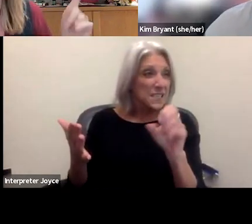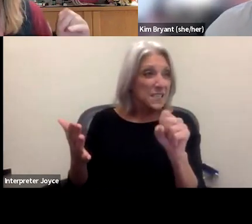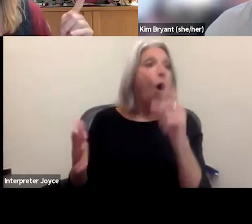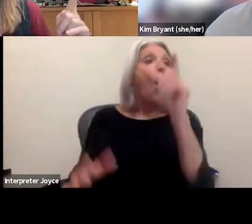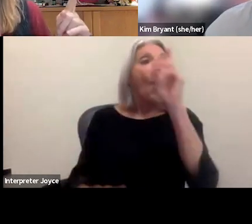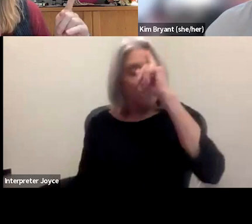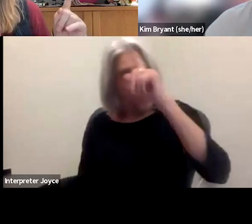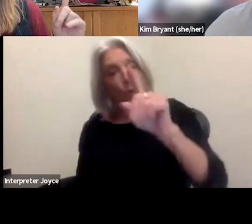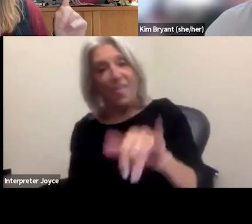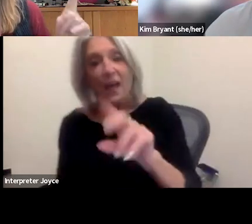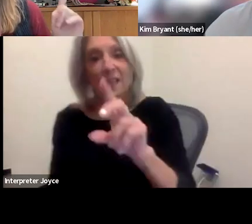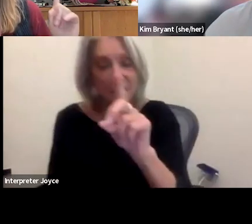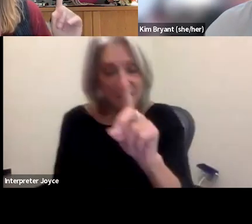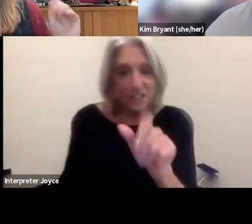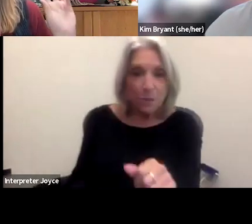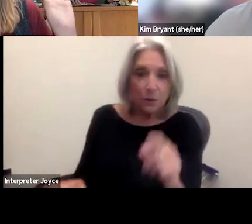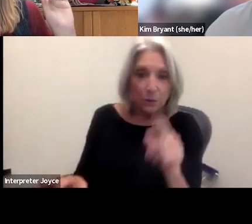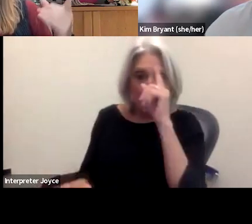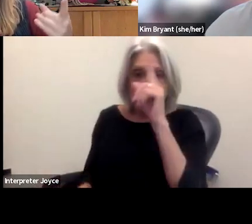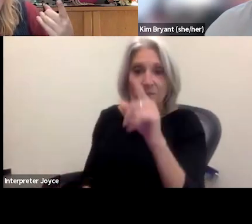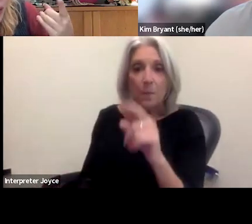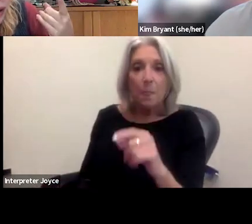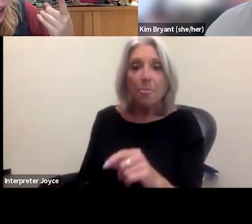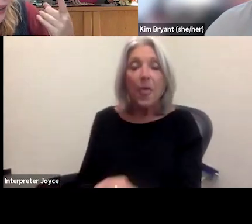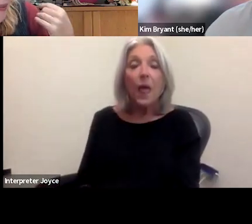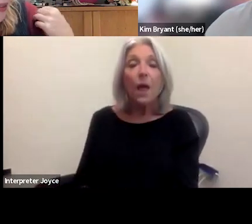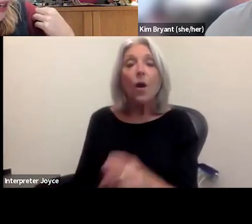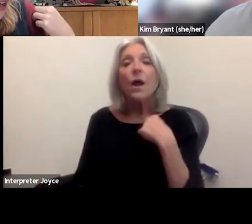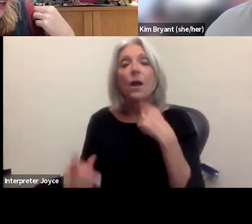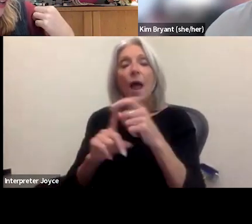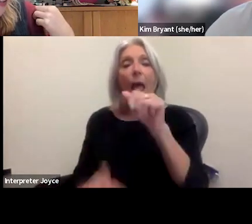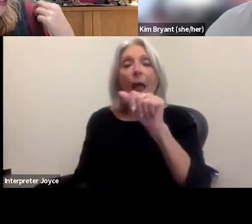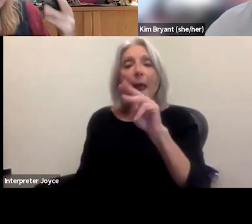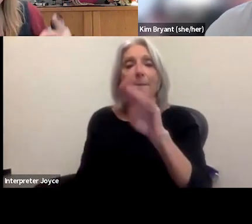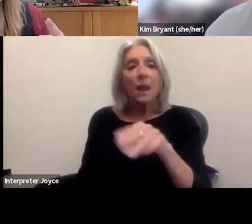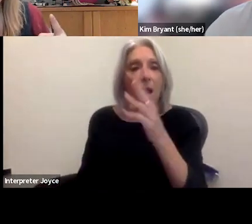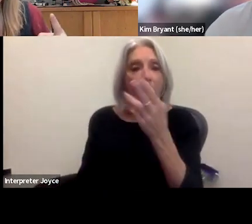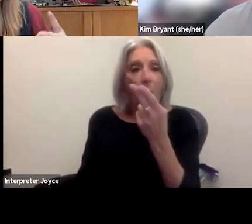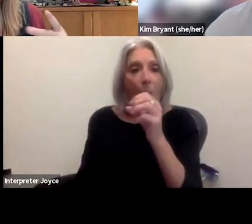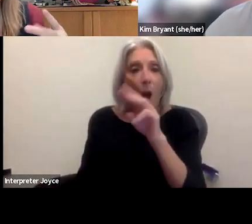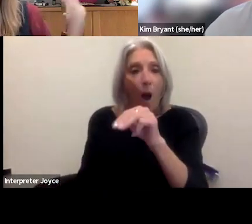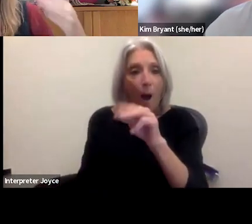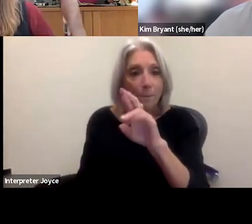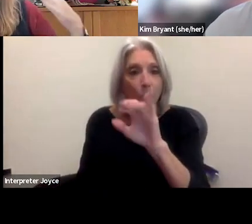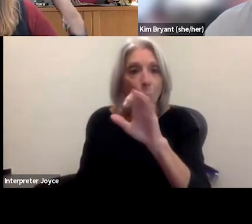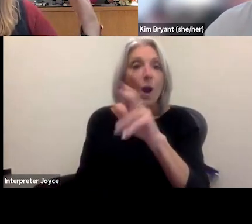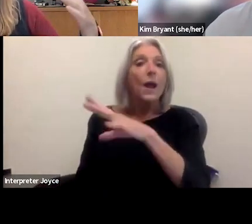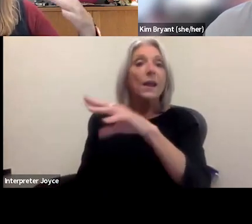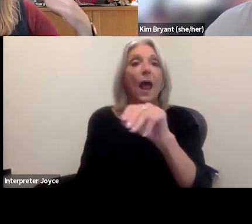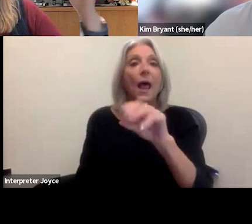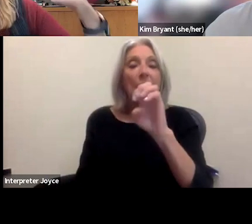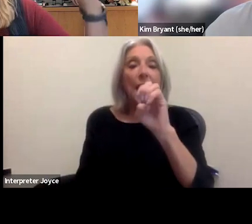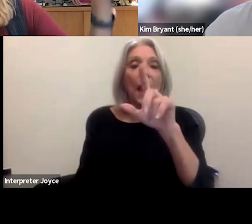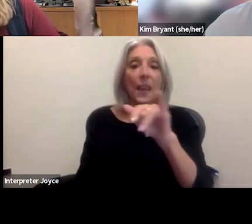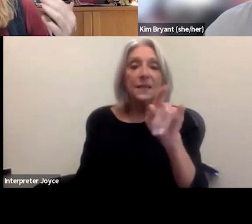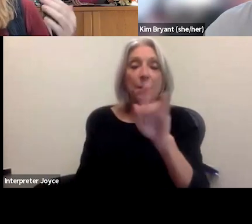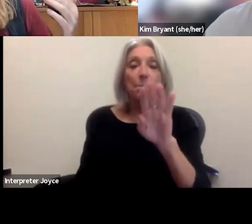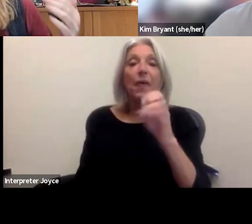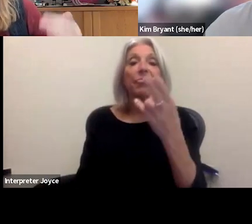I highly recommend the work of Aimi Hamraie and Elizabeth Guffey for their work on the history of universal design